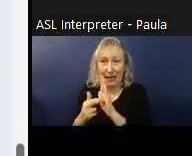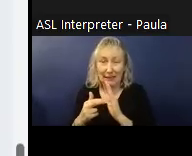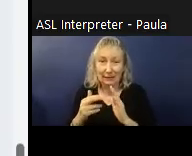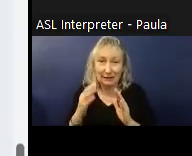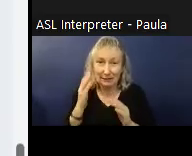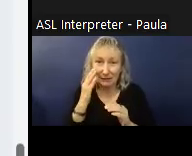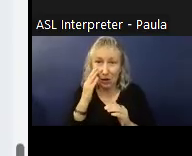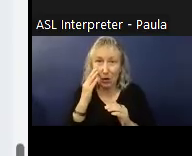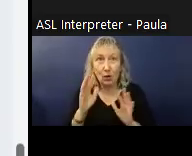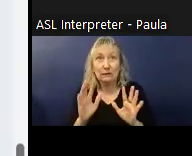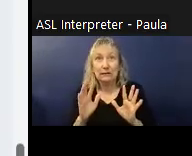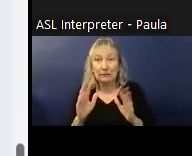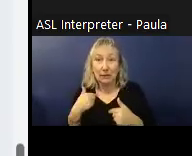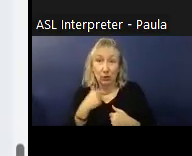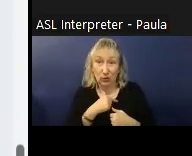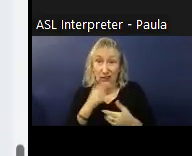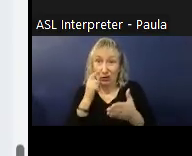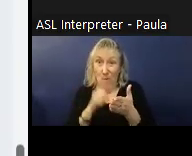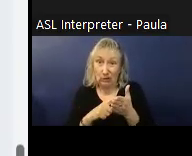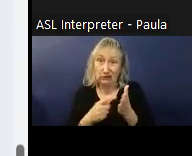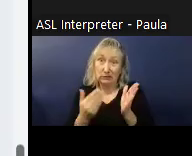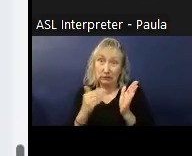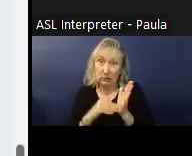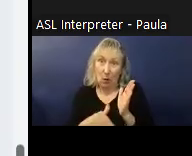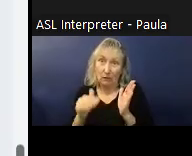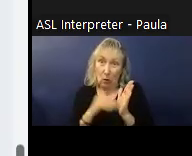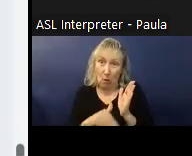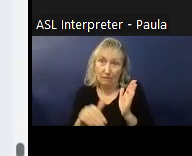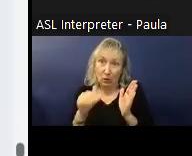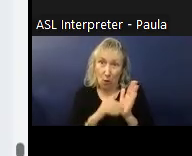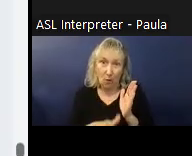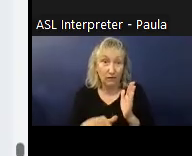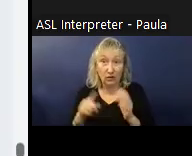we see this problem a lot where workers lose their provider number after an abuse